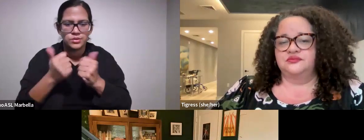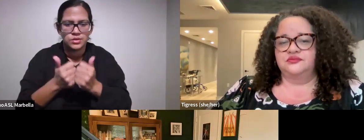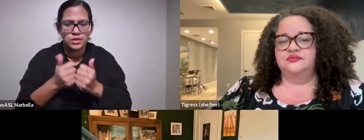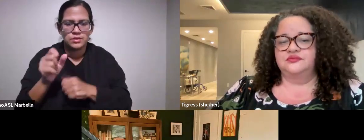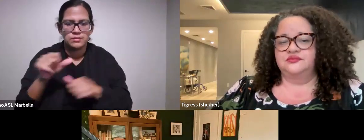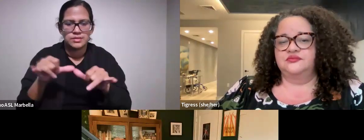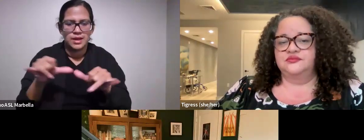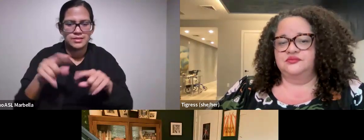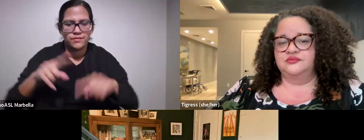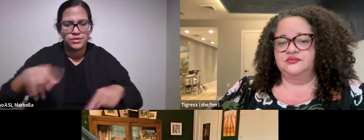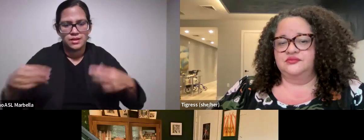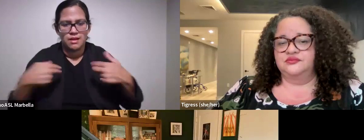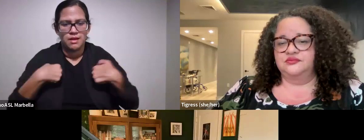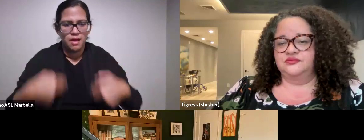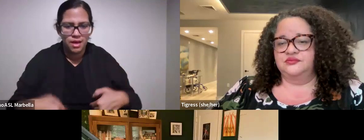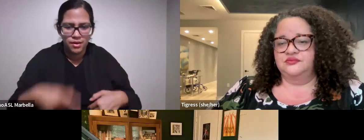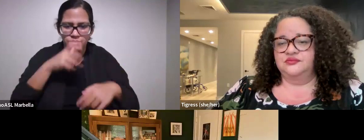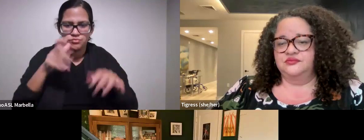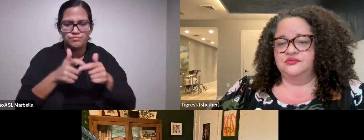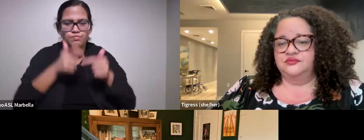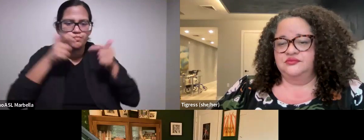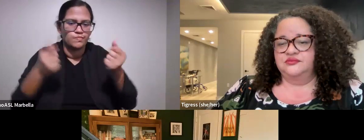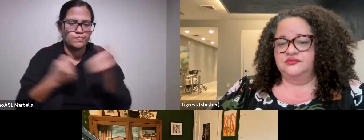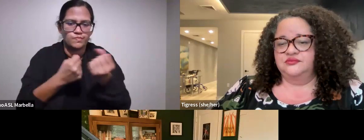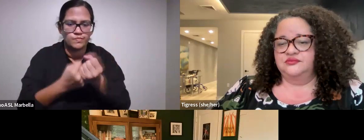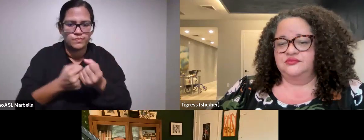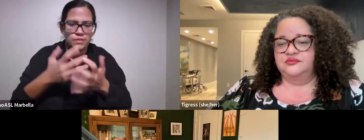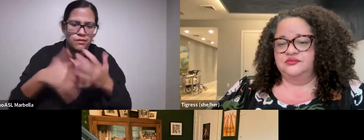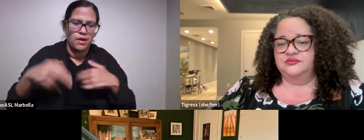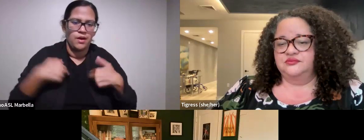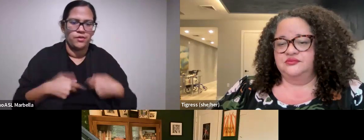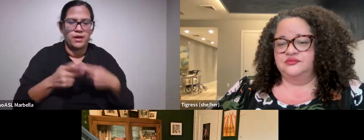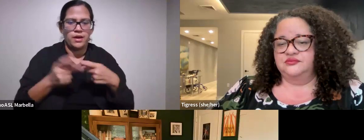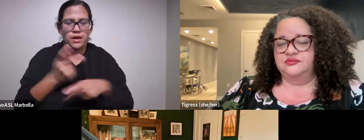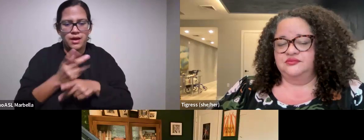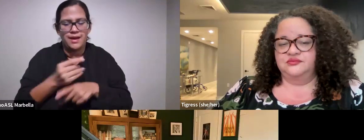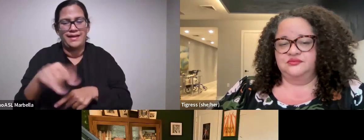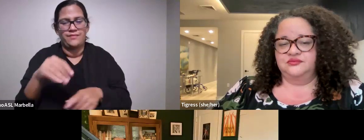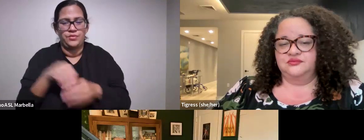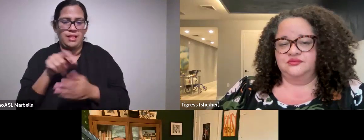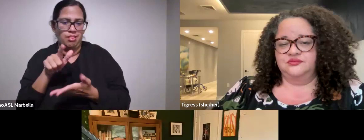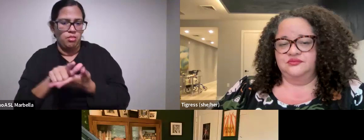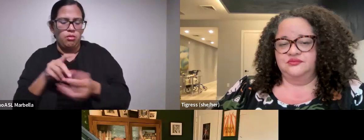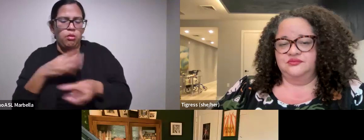fat folks. If folks are in a legal world, if folks want to know about the law and that kind of stuff,